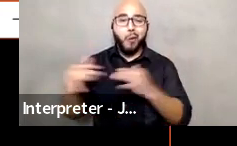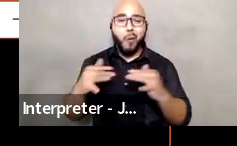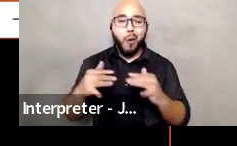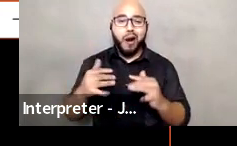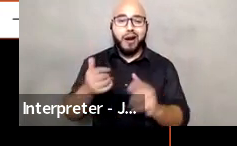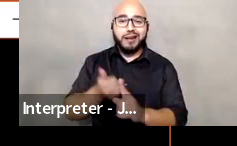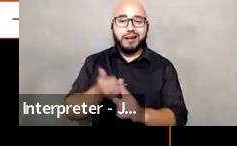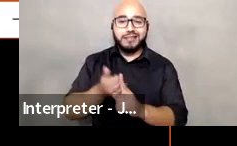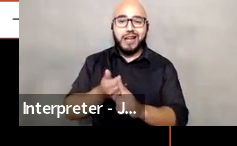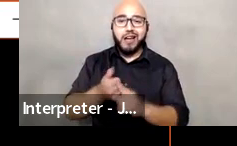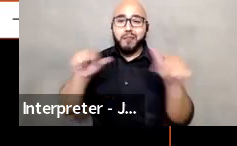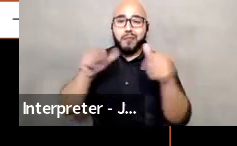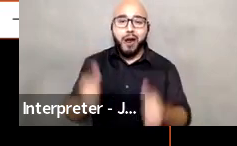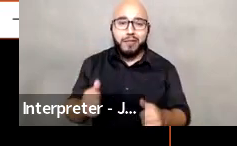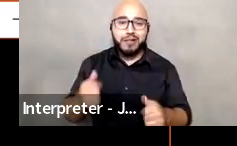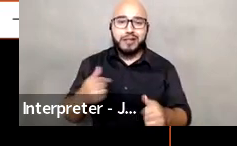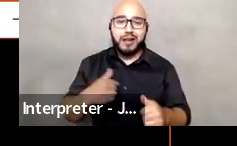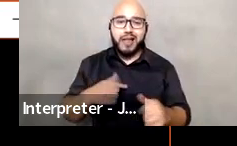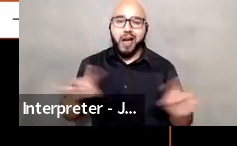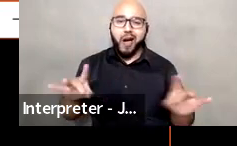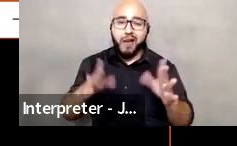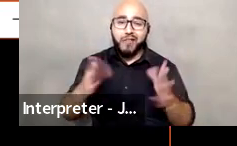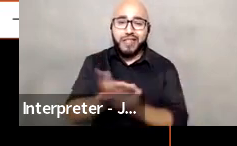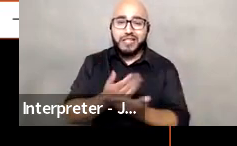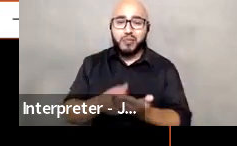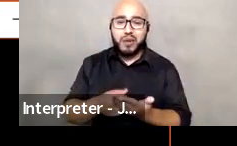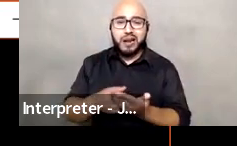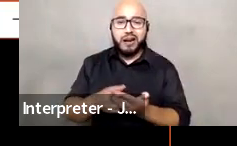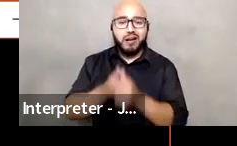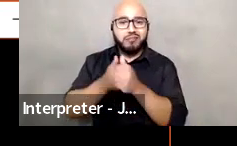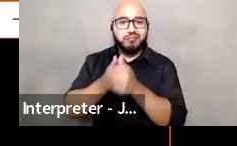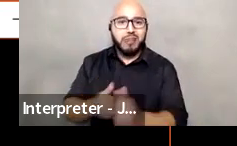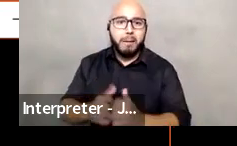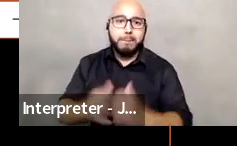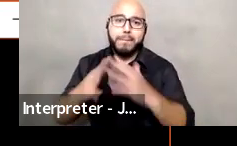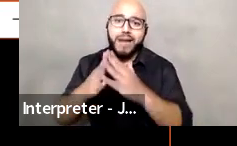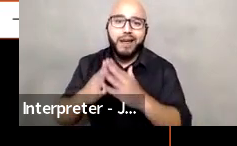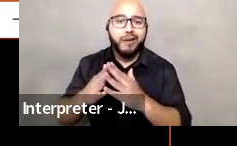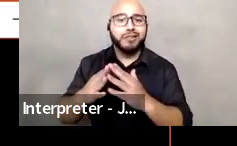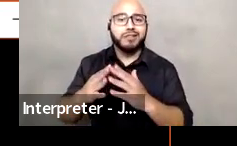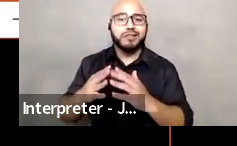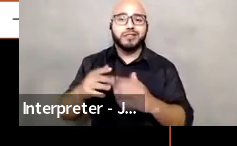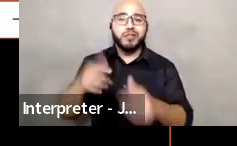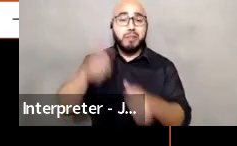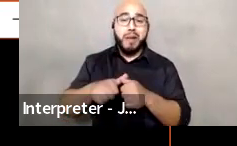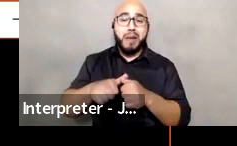Order to remember the victims in the. South, particularly. Human ingenuity has been. Put to it to.